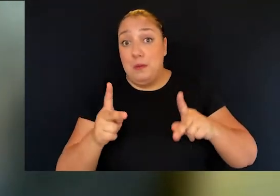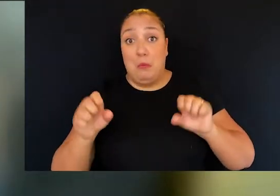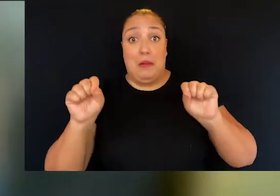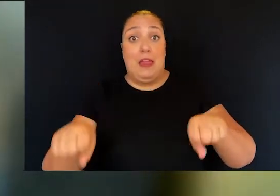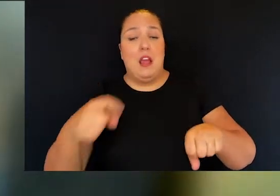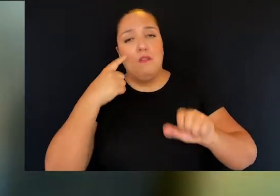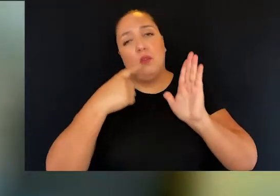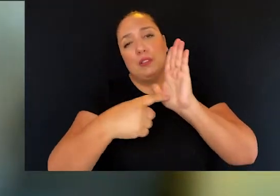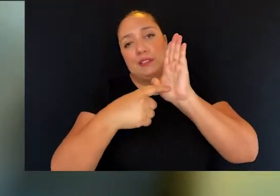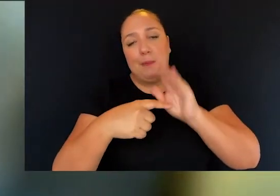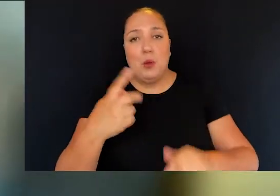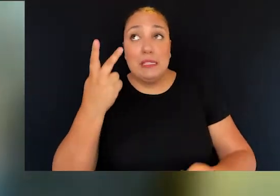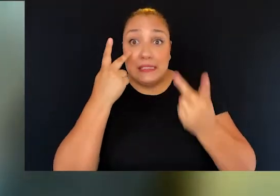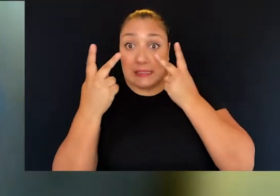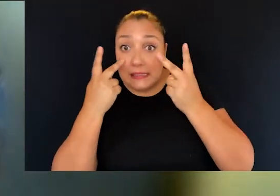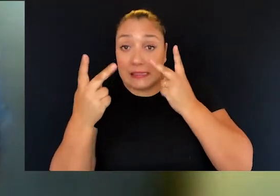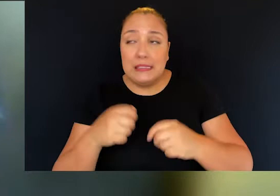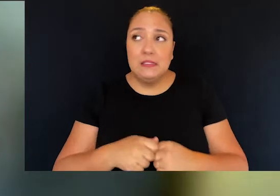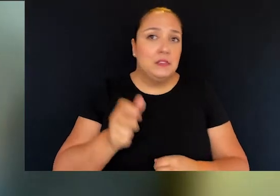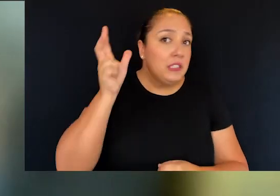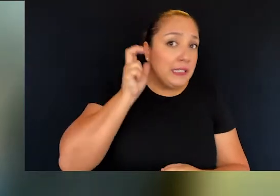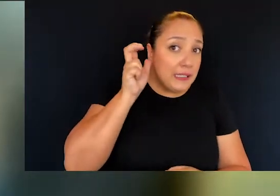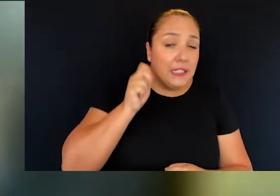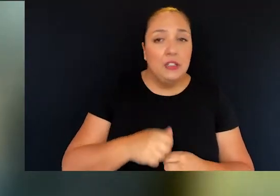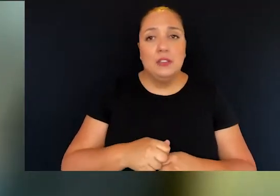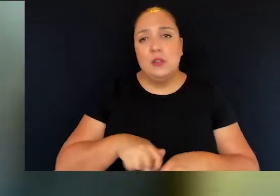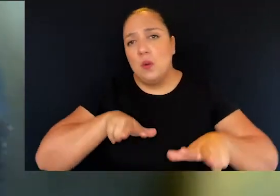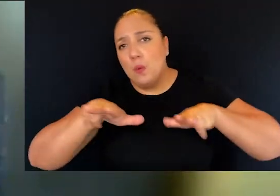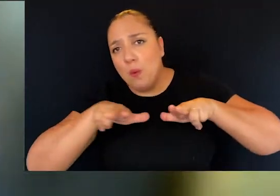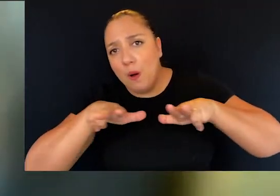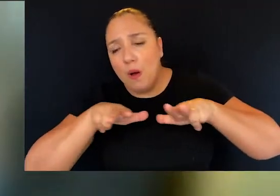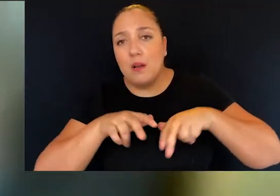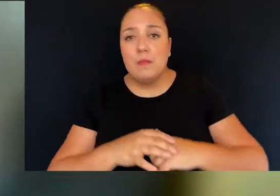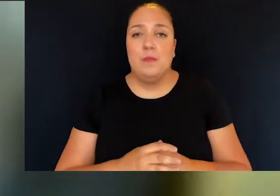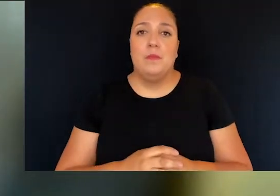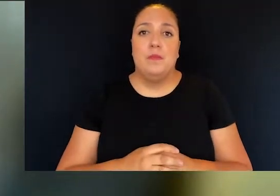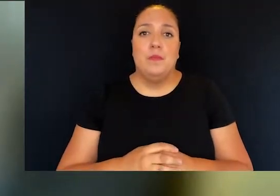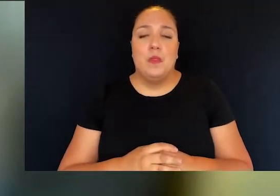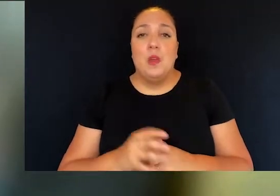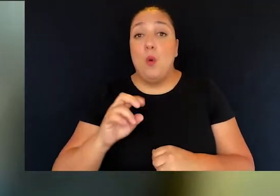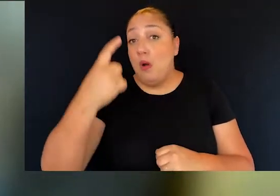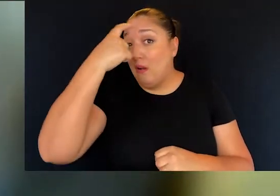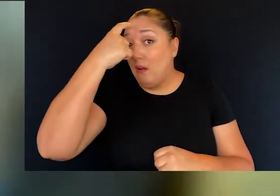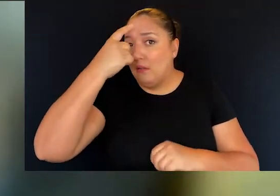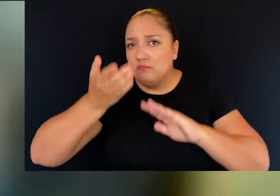such as seeing with your eyes, hearing with your eyes, walking with your legs, or processing fully